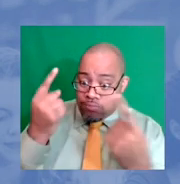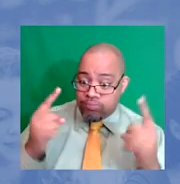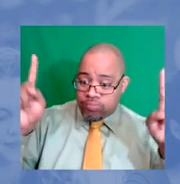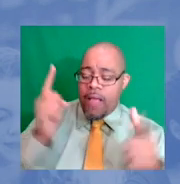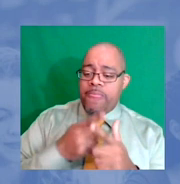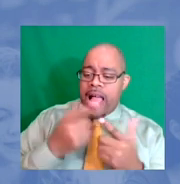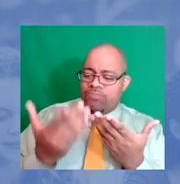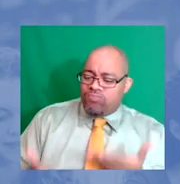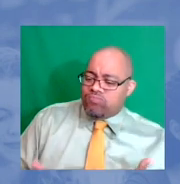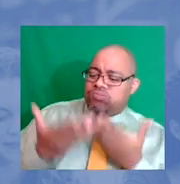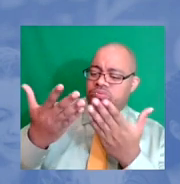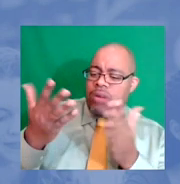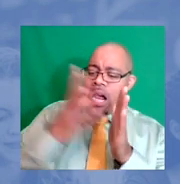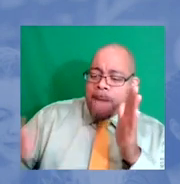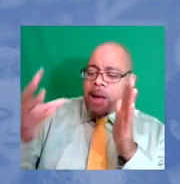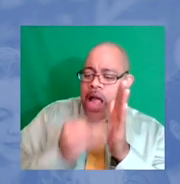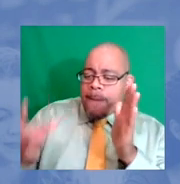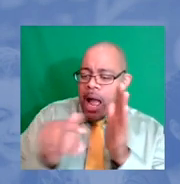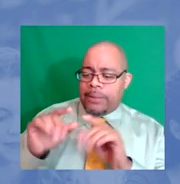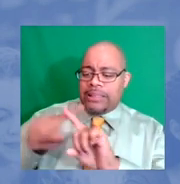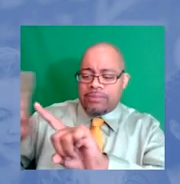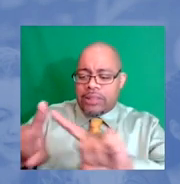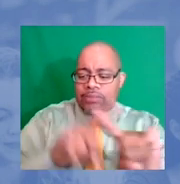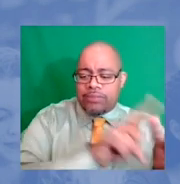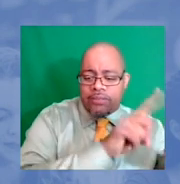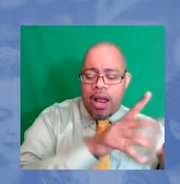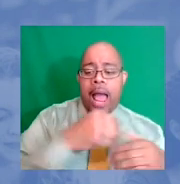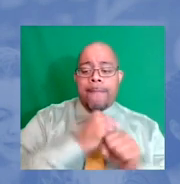THAT AND TAKE THAT TO SCALE AND PUT STUDENT VOICE AND FAMILY AND COMMUNITY ENGAGEMENT